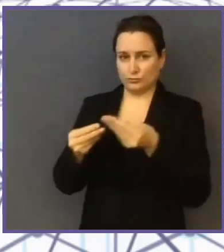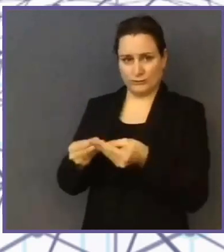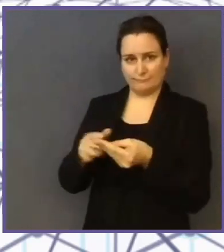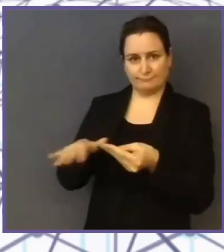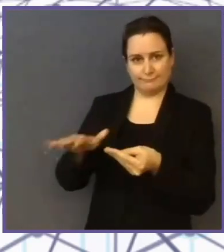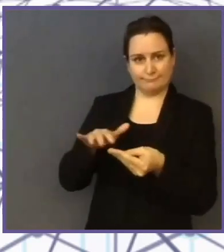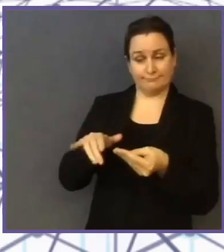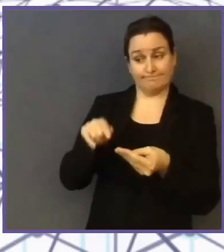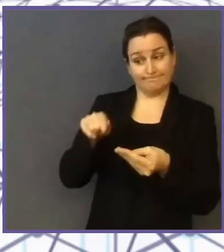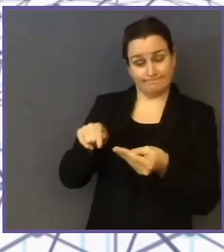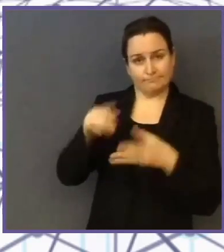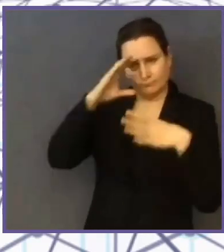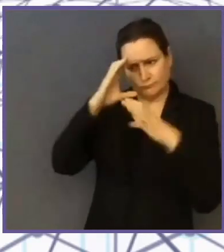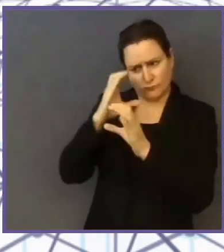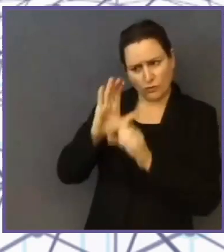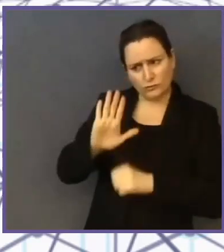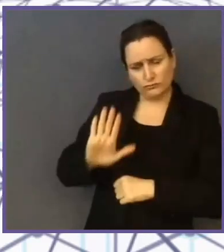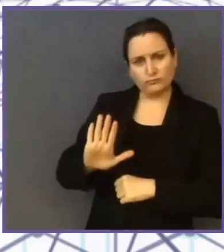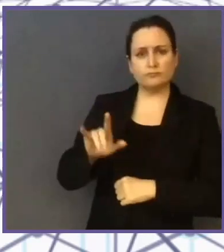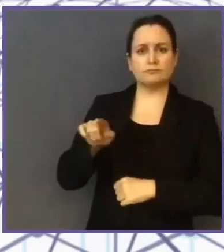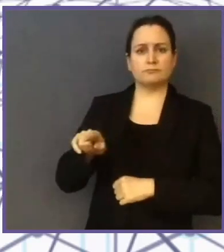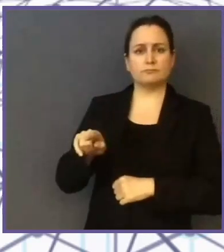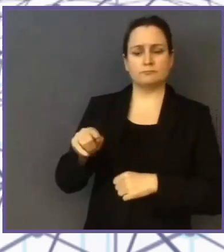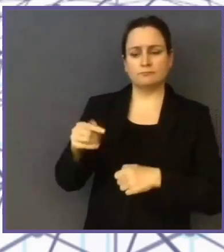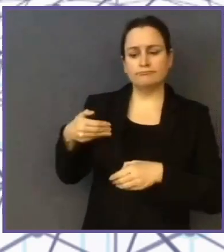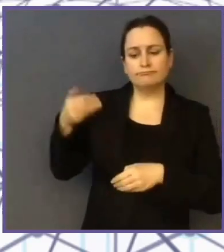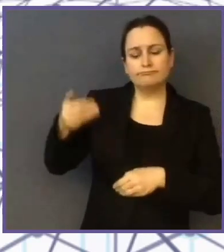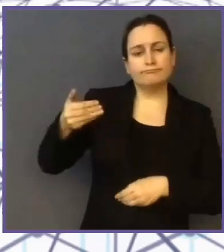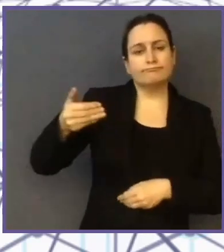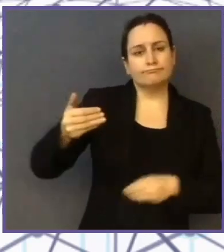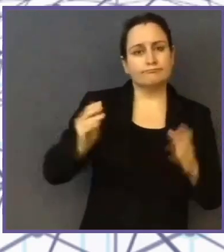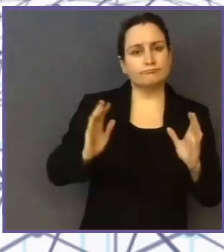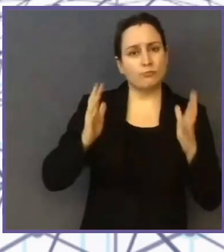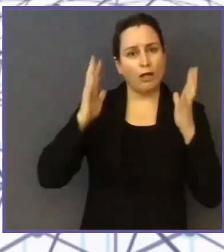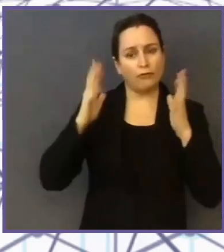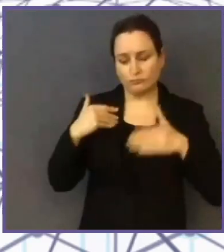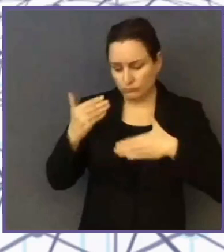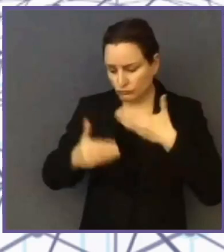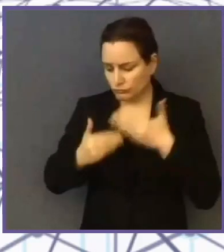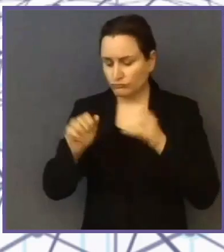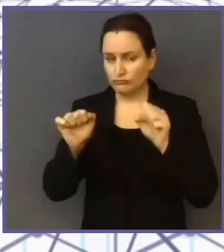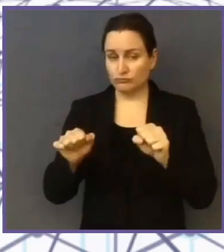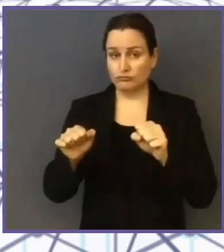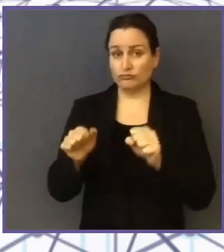therapeutic use of everyday life occupations with persons, groups or populations for the